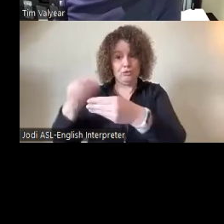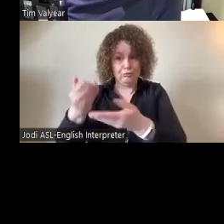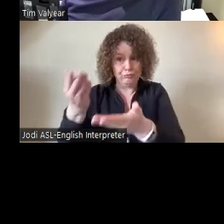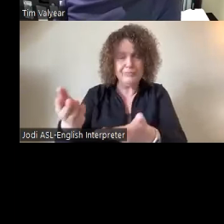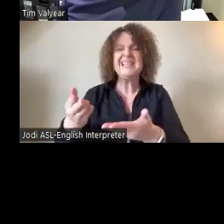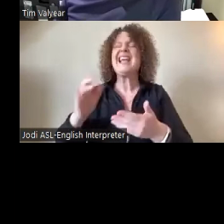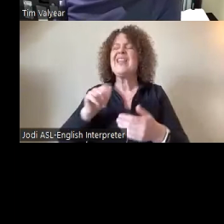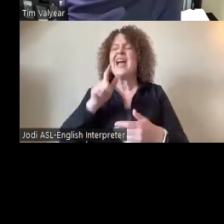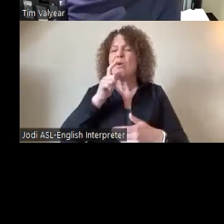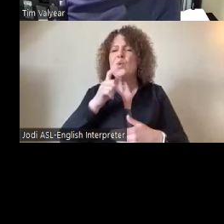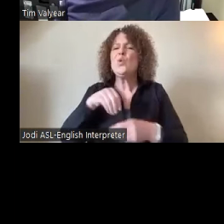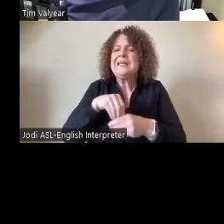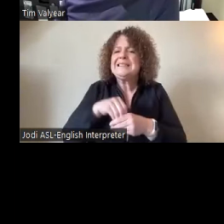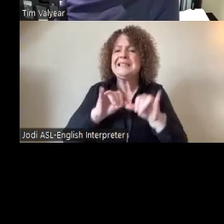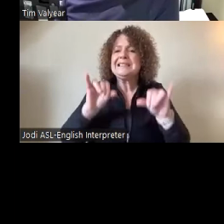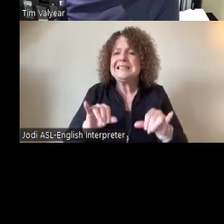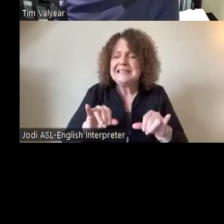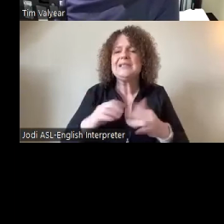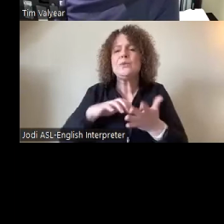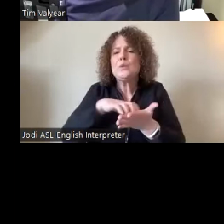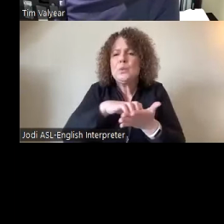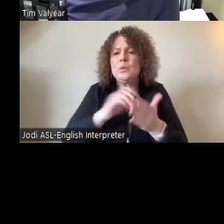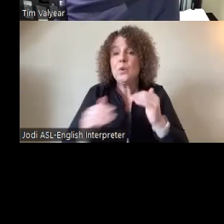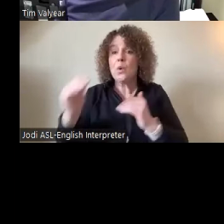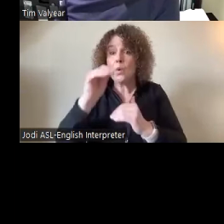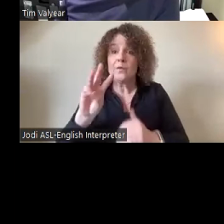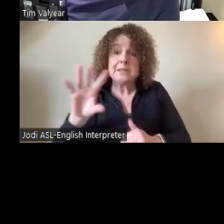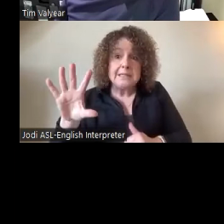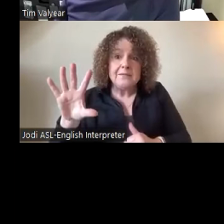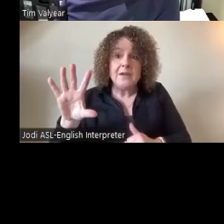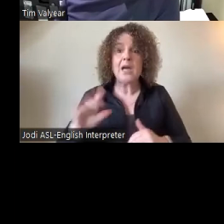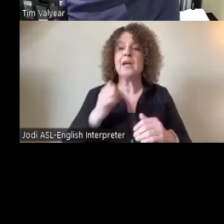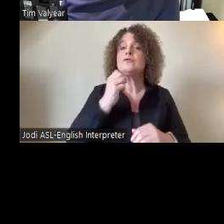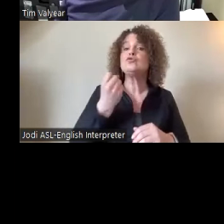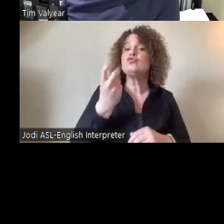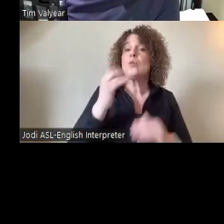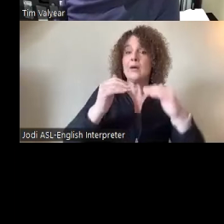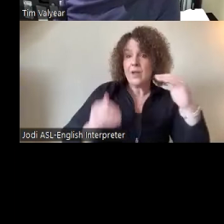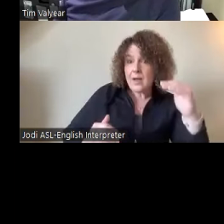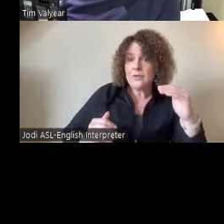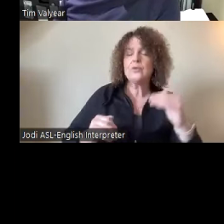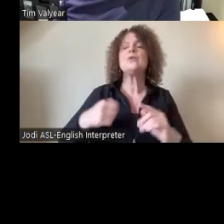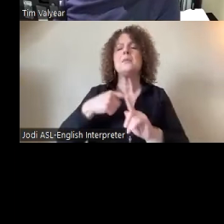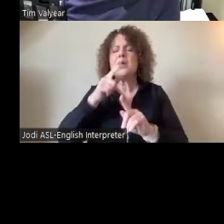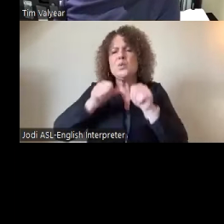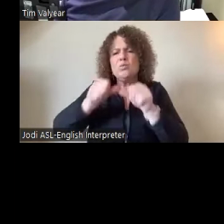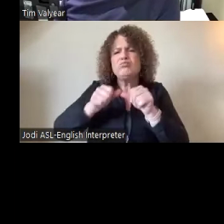And 290 to 650,000 people die of flu-related causes